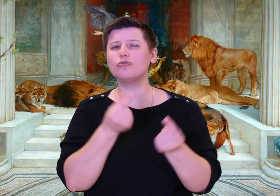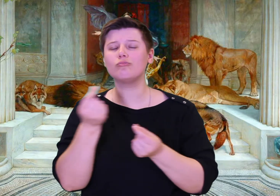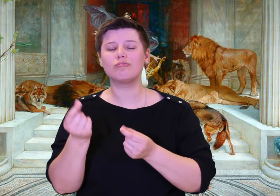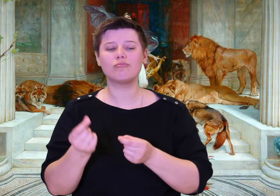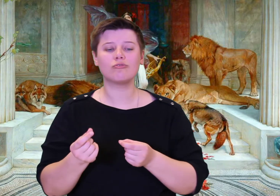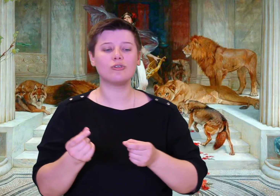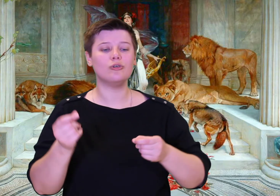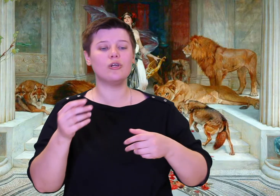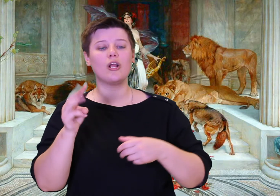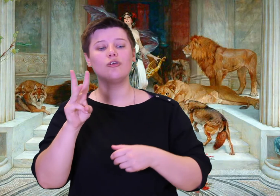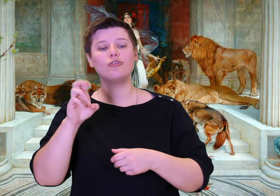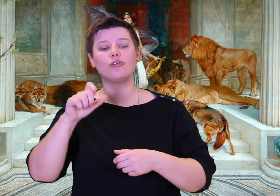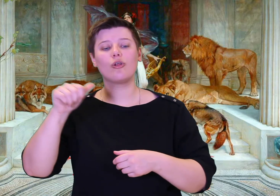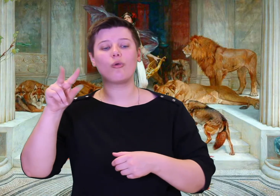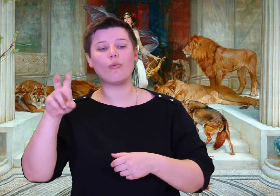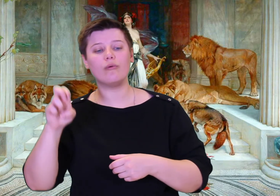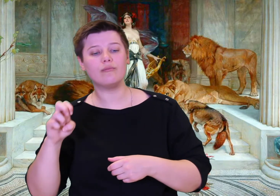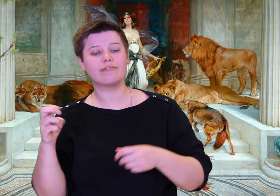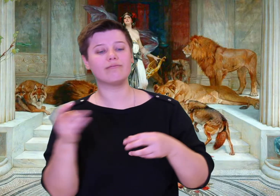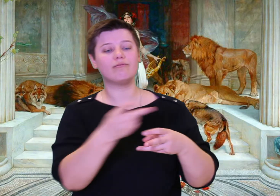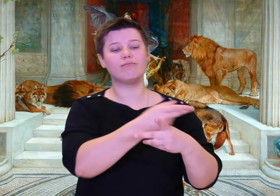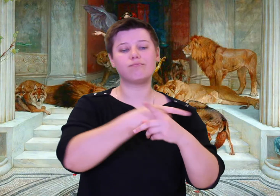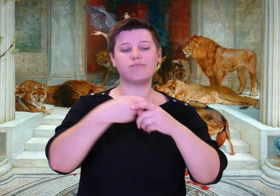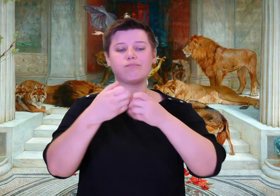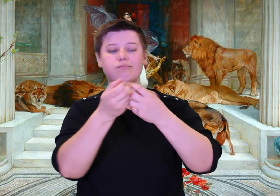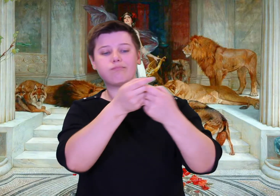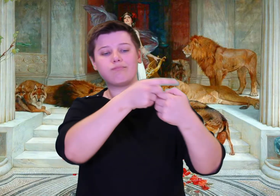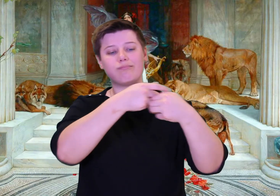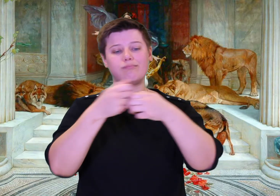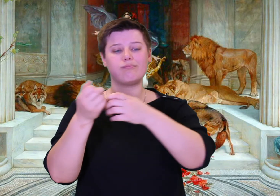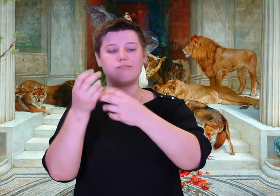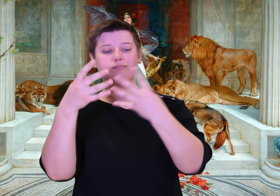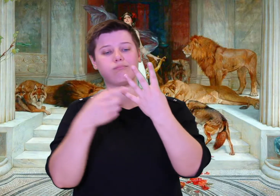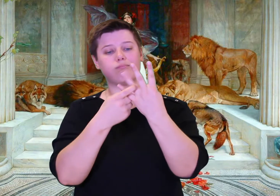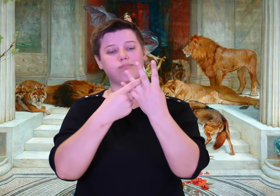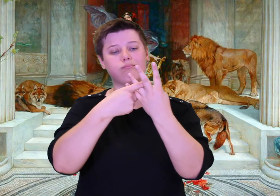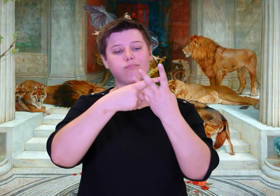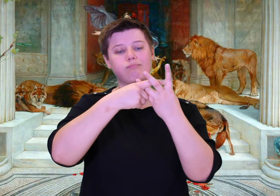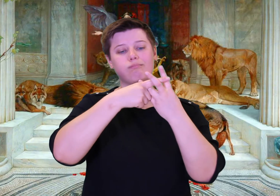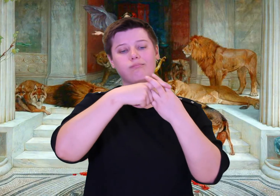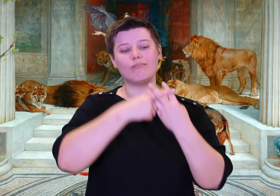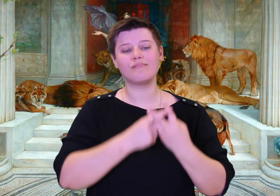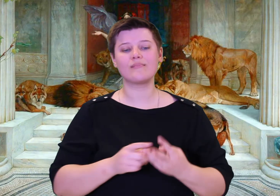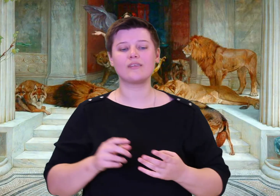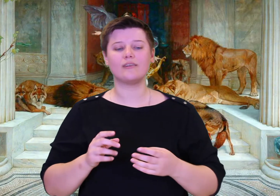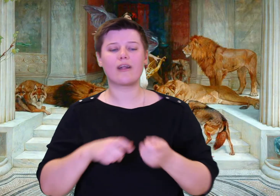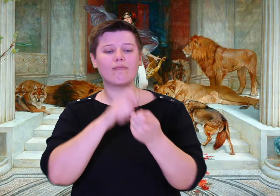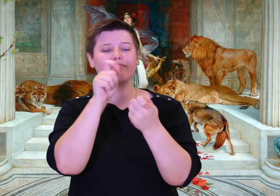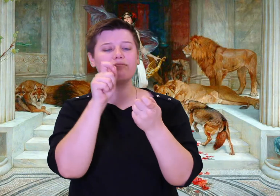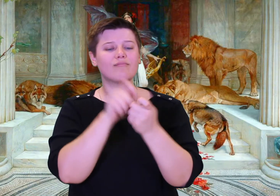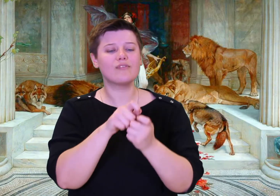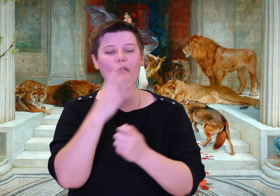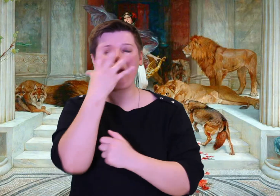enchanting piece of work, the kind a goddess fashions.